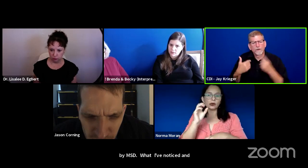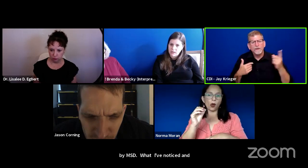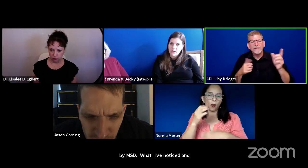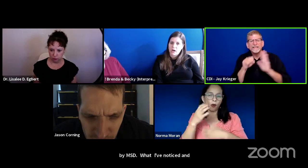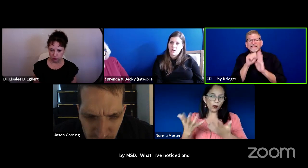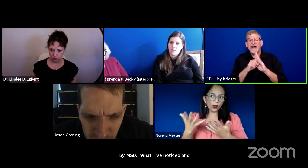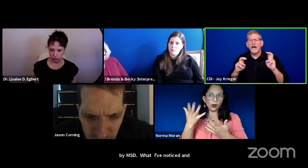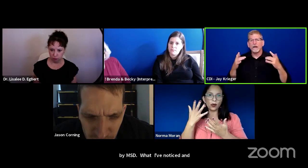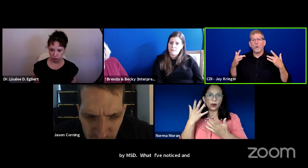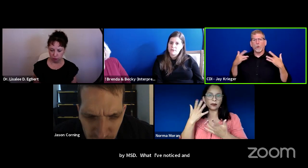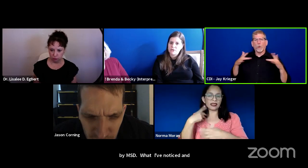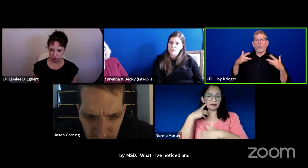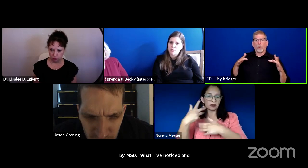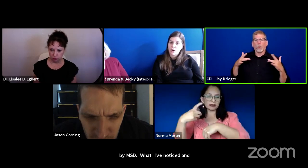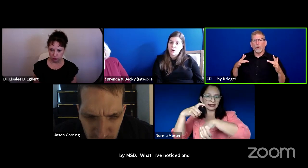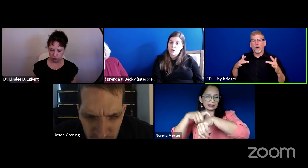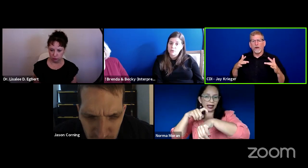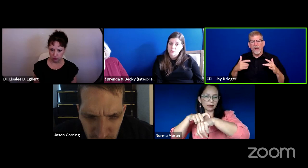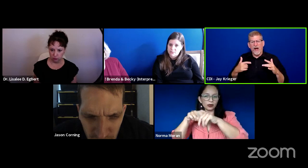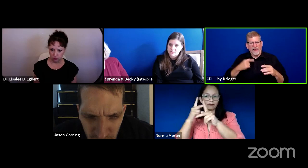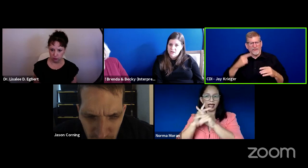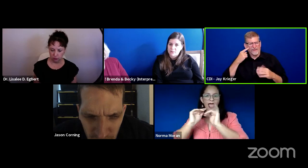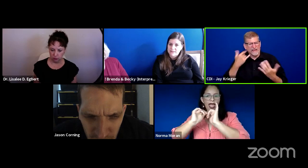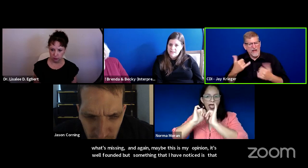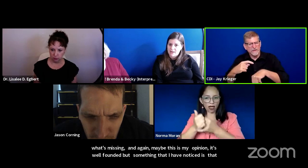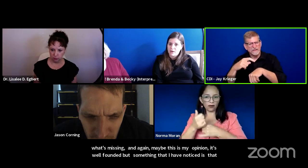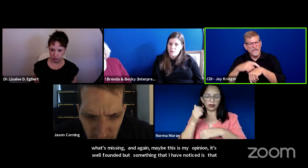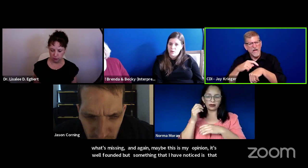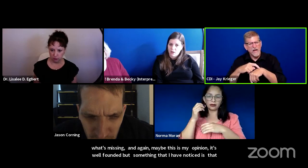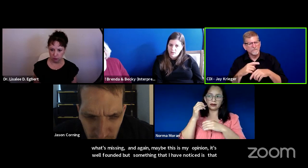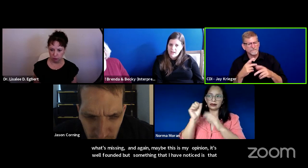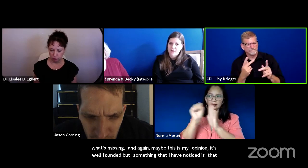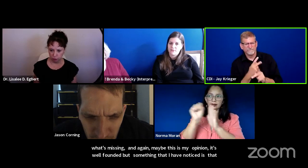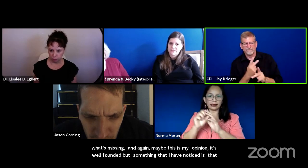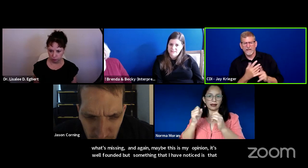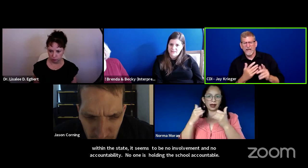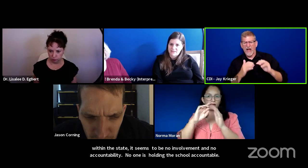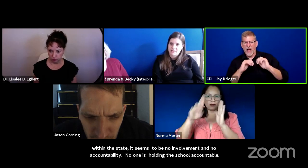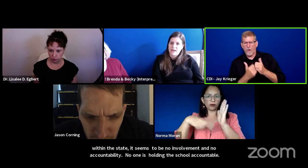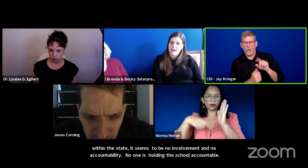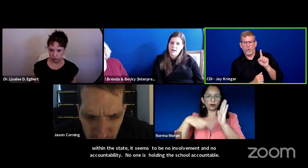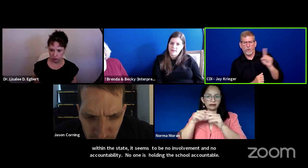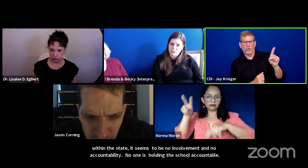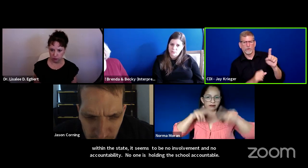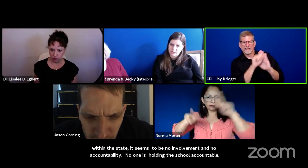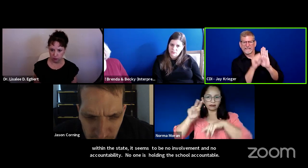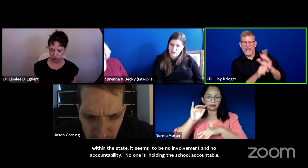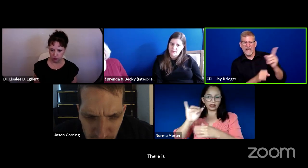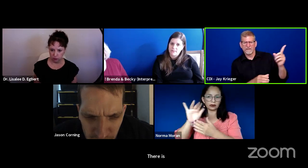There is no ownership, shall we say, on behalf of the state and how that school is run.